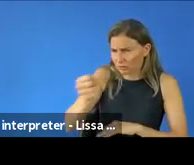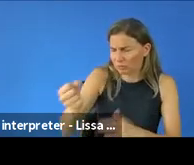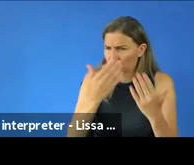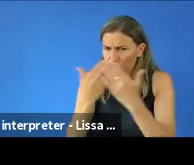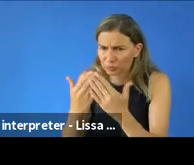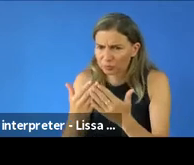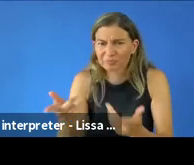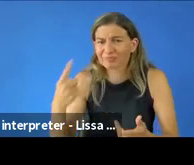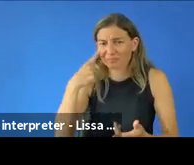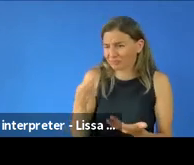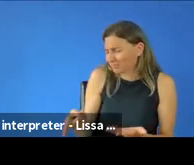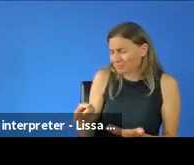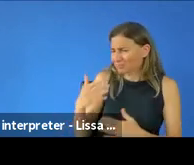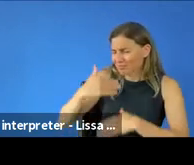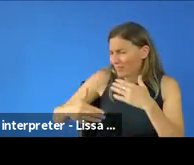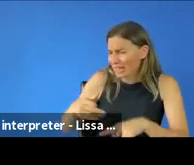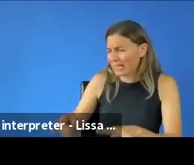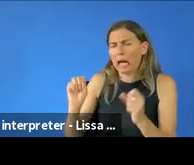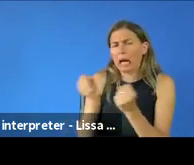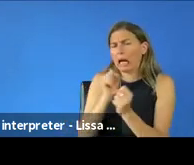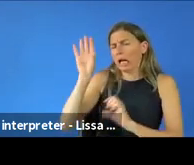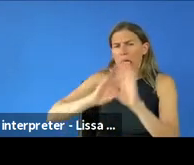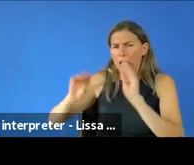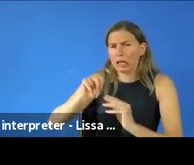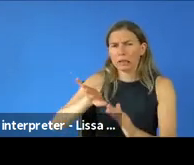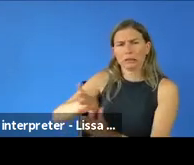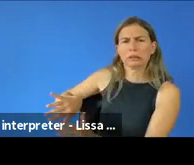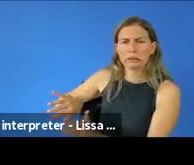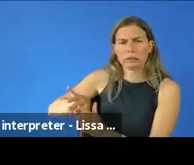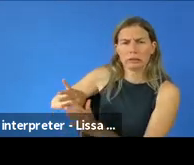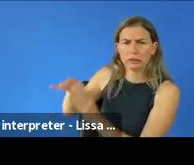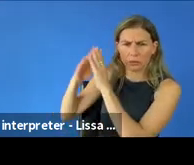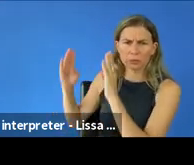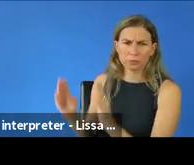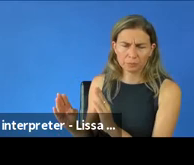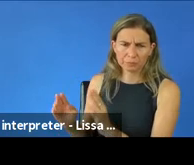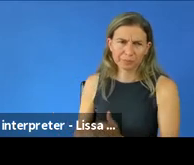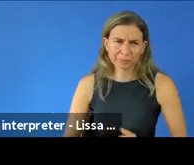education, and parents don't see the relevance of going to school because